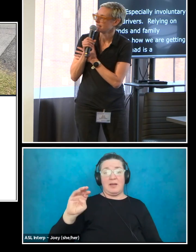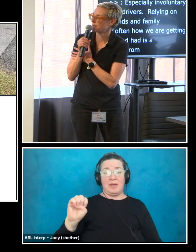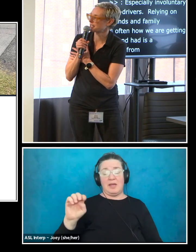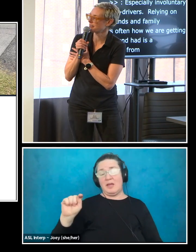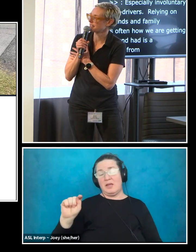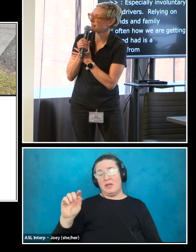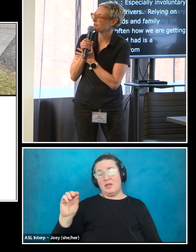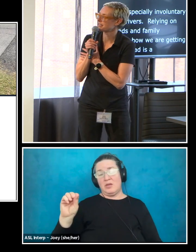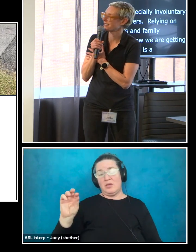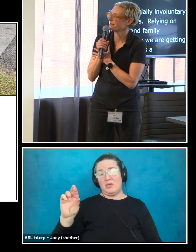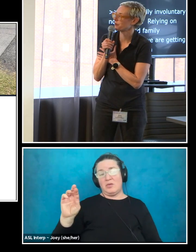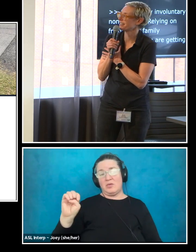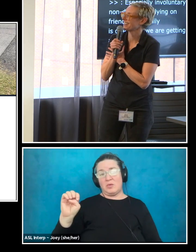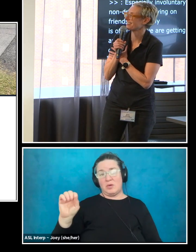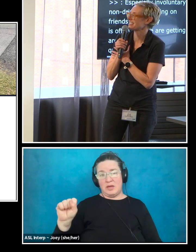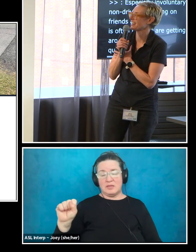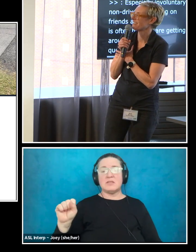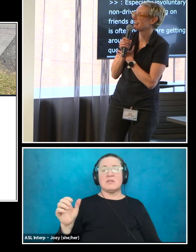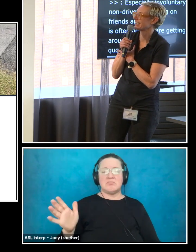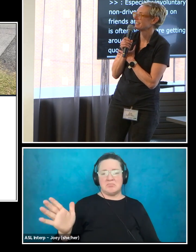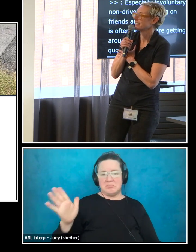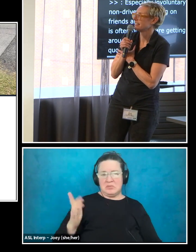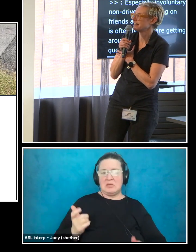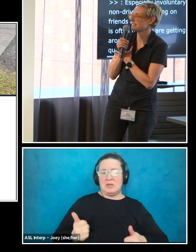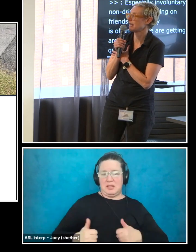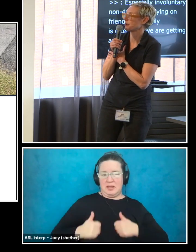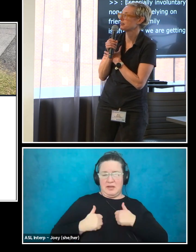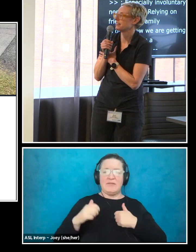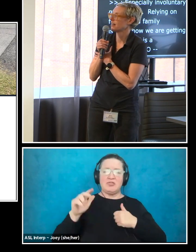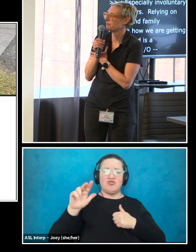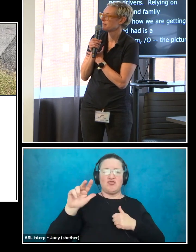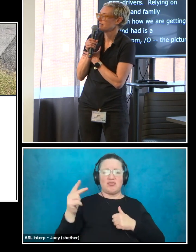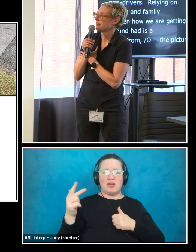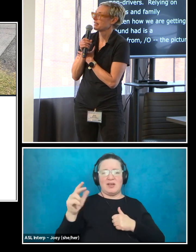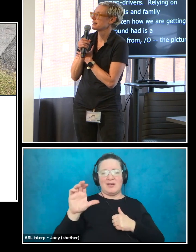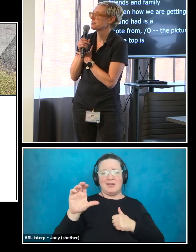The picture on the top is him pointing out a sidewalk in his neighborhood um that he